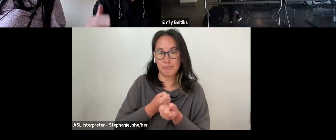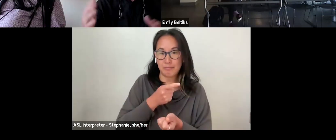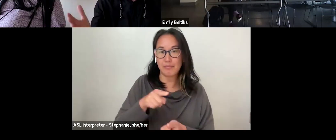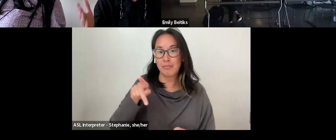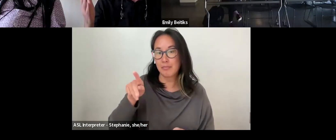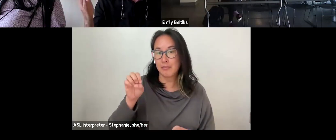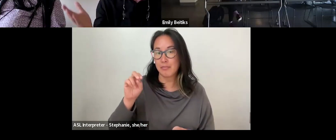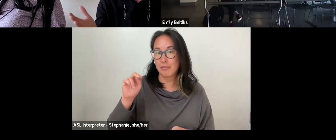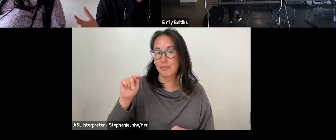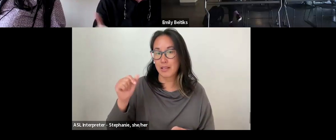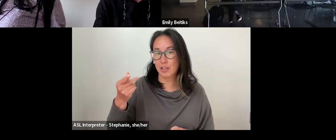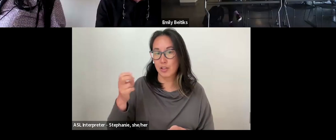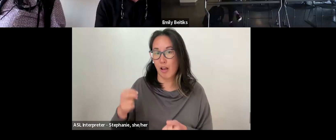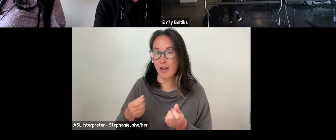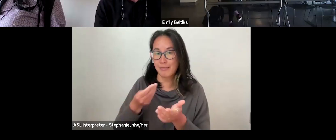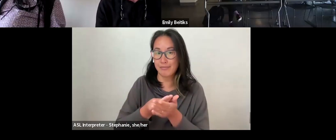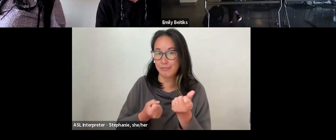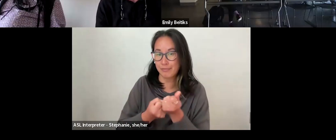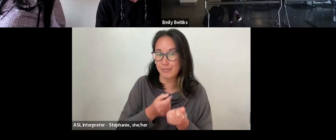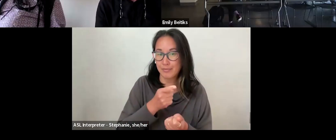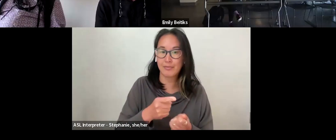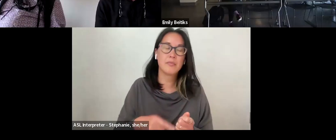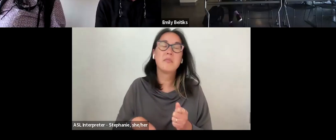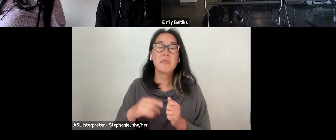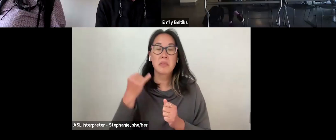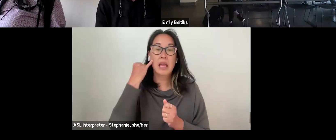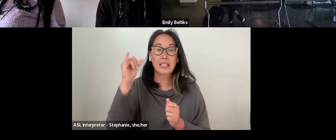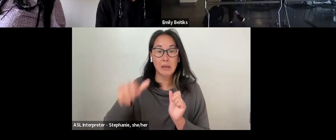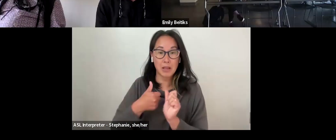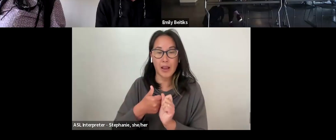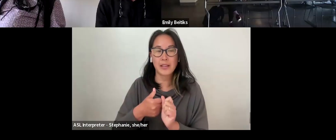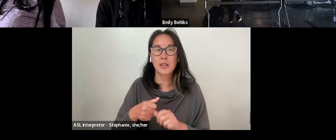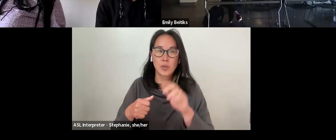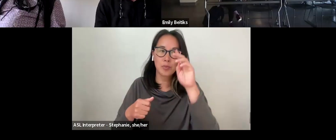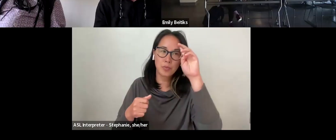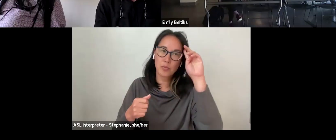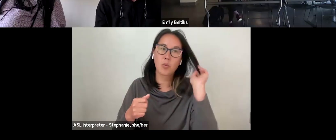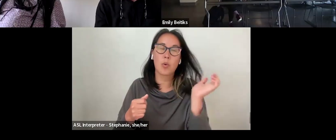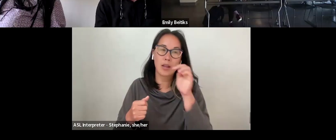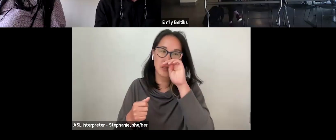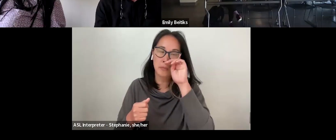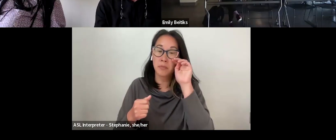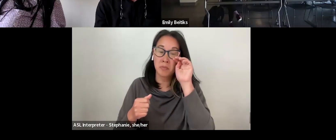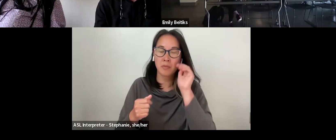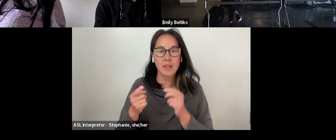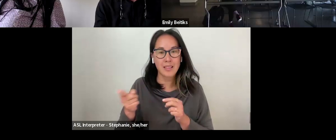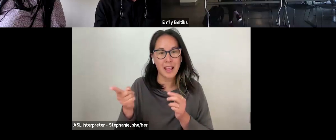The idea was we want to find out what radiation would do